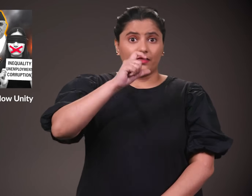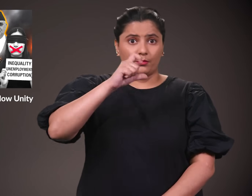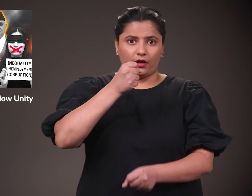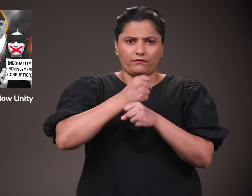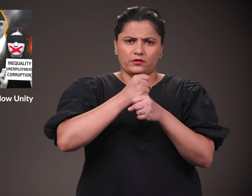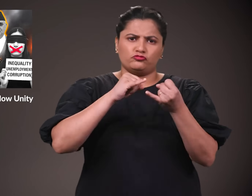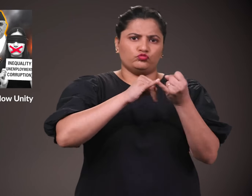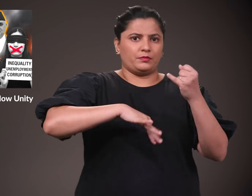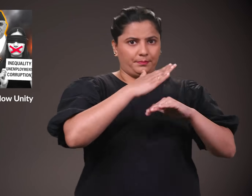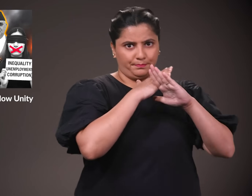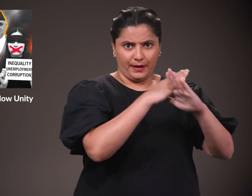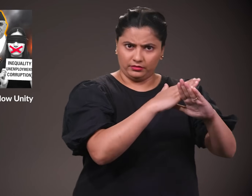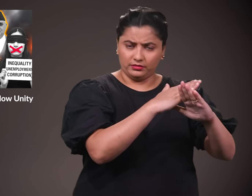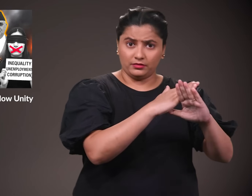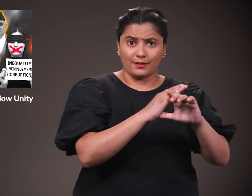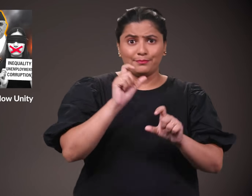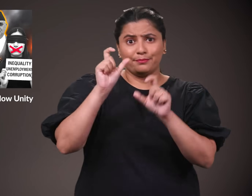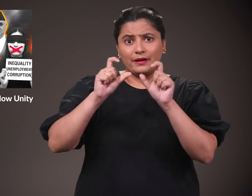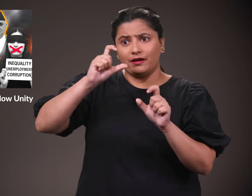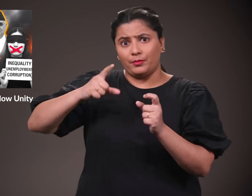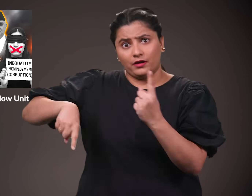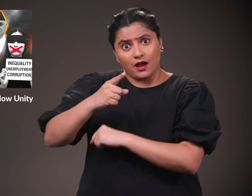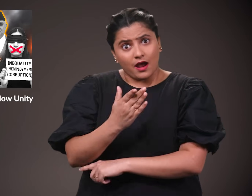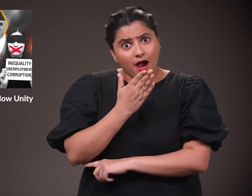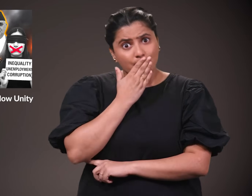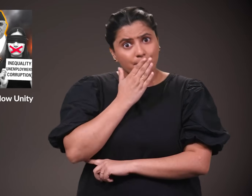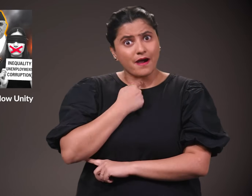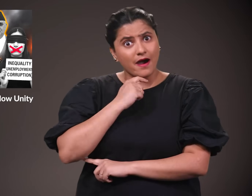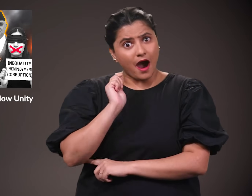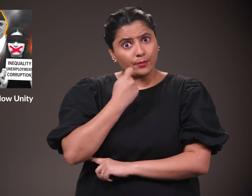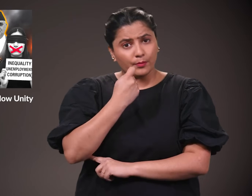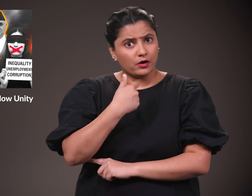The Nepal government has banned social media. They want to silence the people.